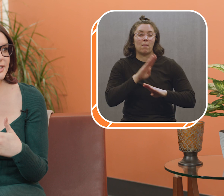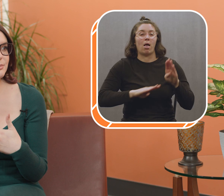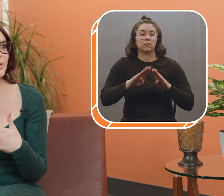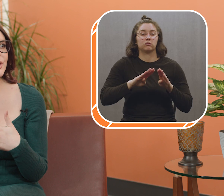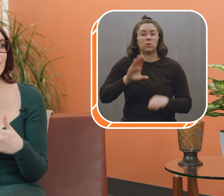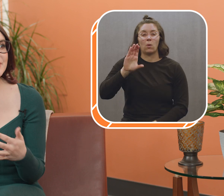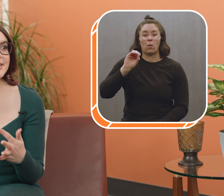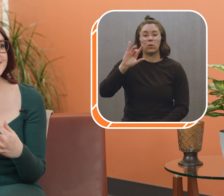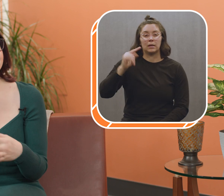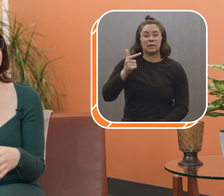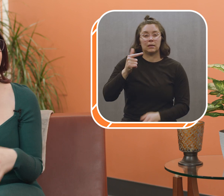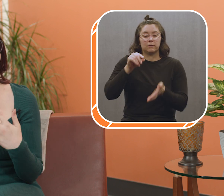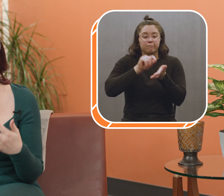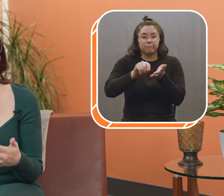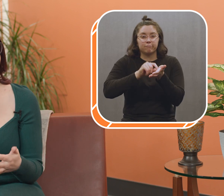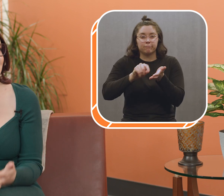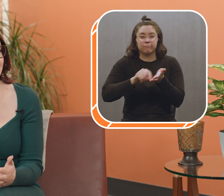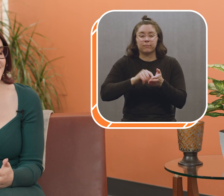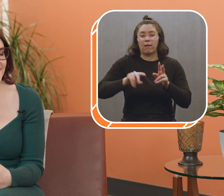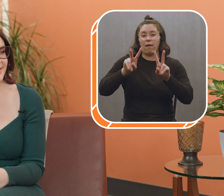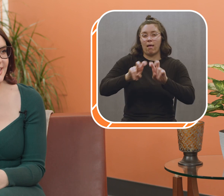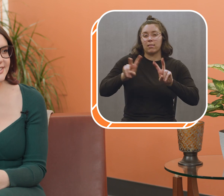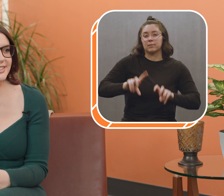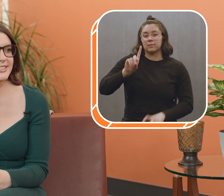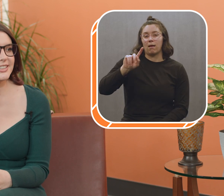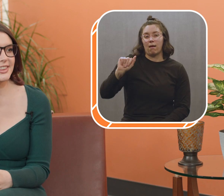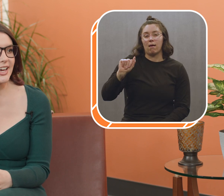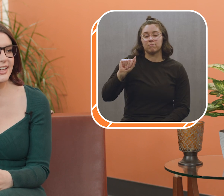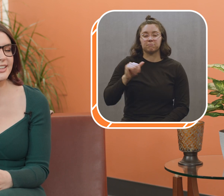more coding and analyzing big data sets, things like that.